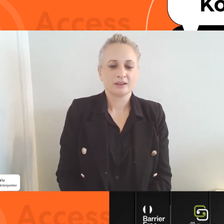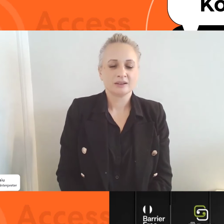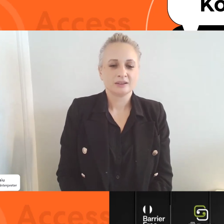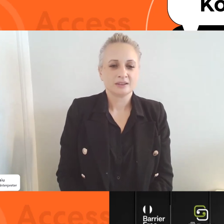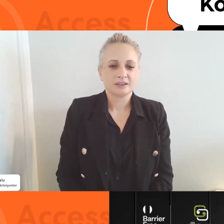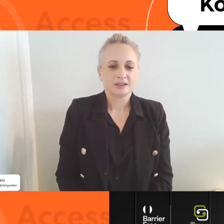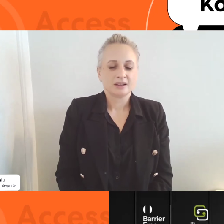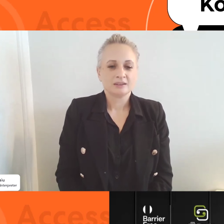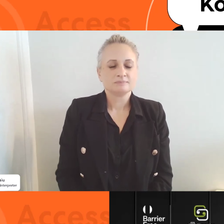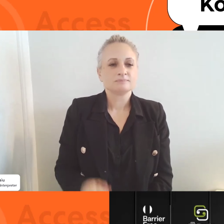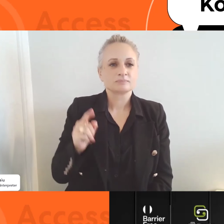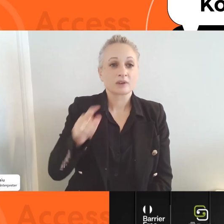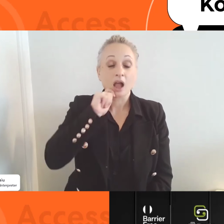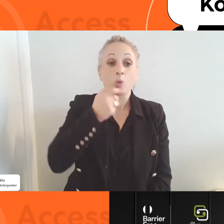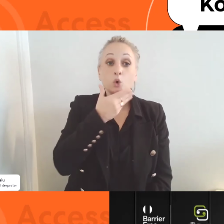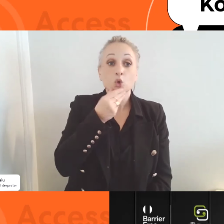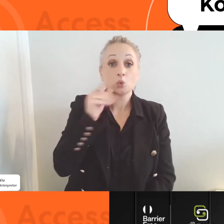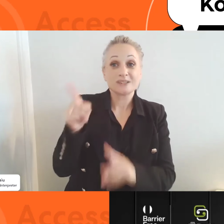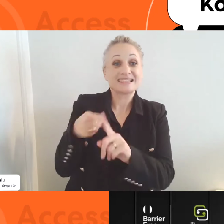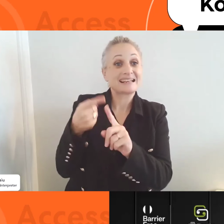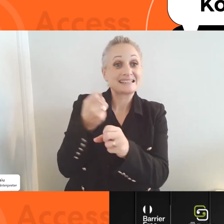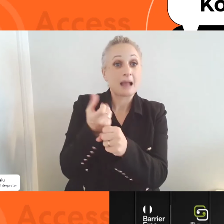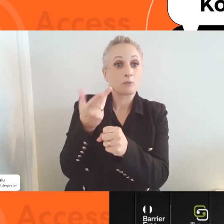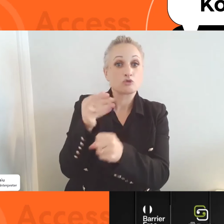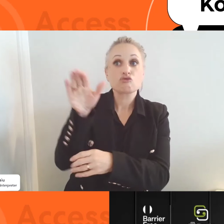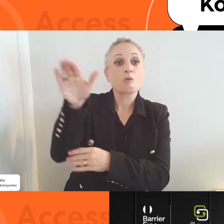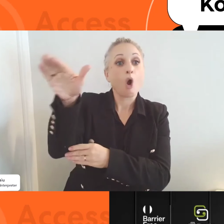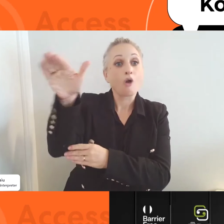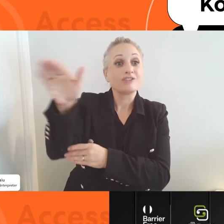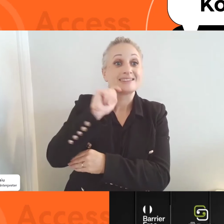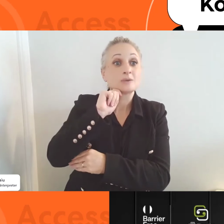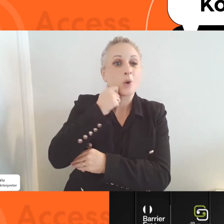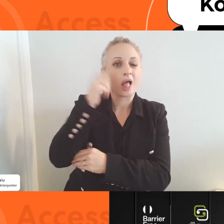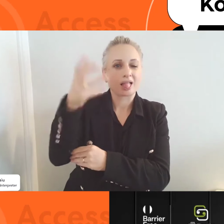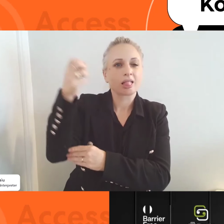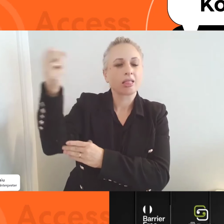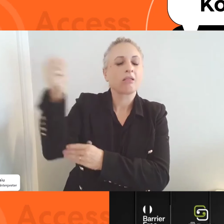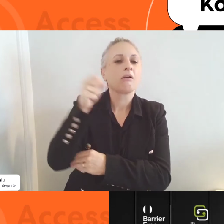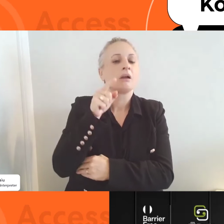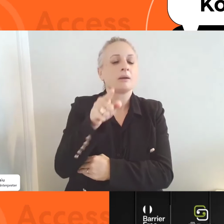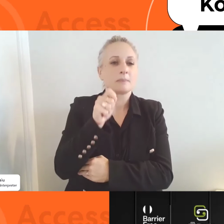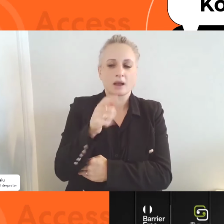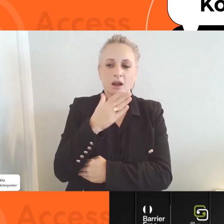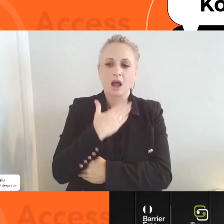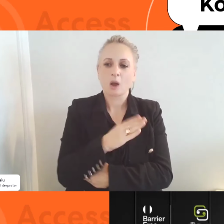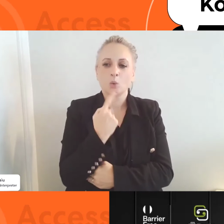overseas, but I just wanted to start just with a wee excerpt from